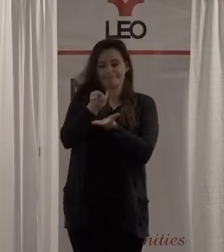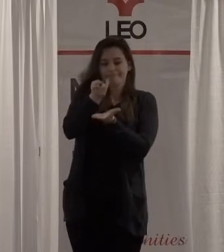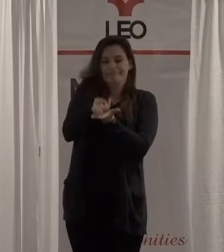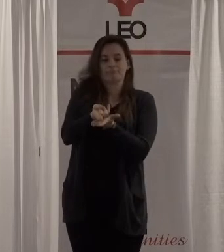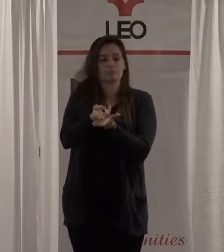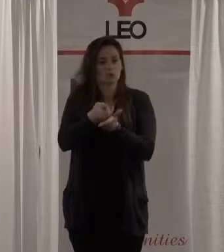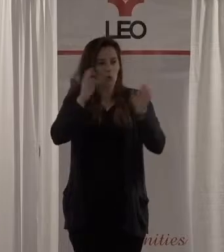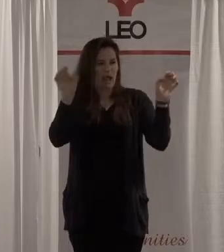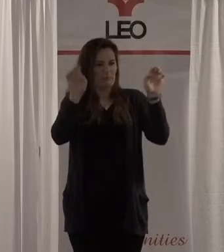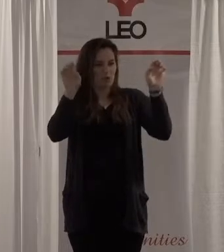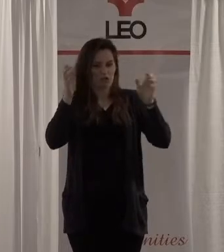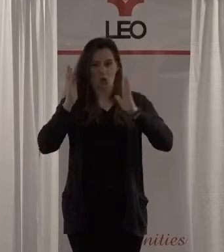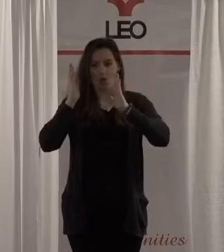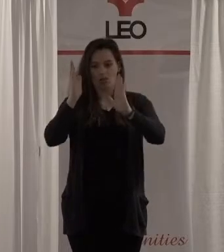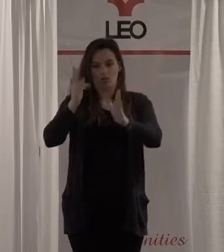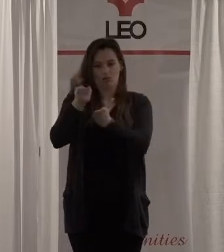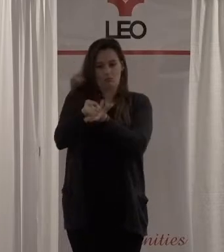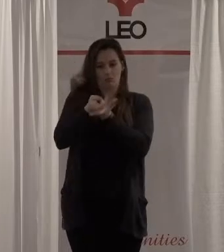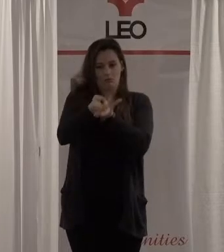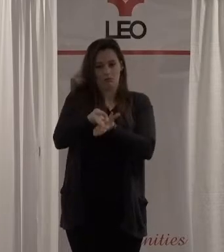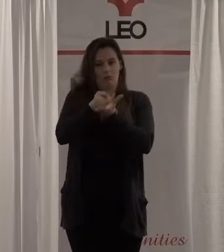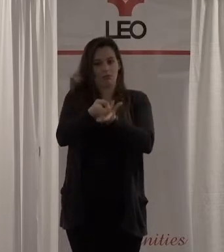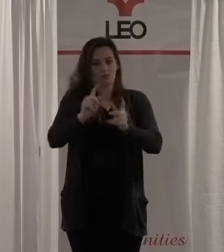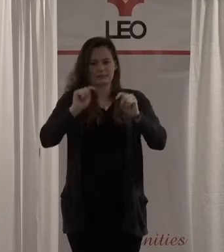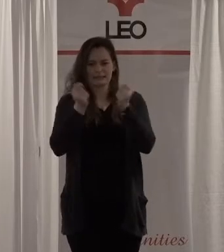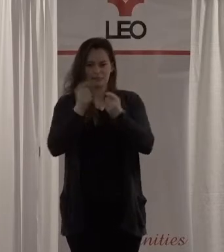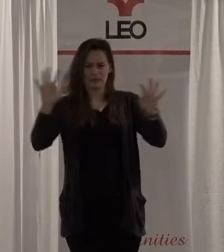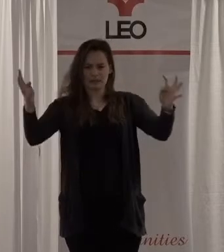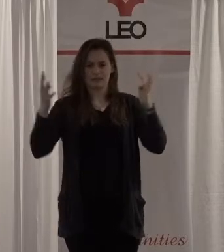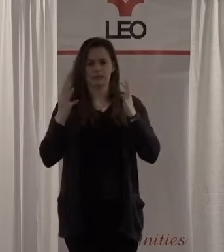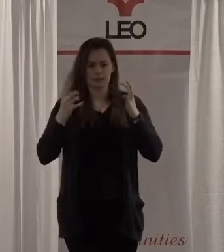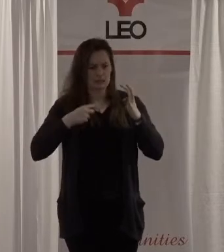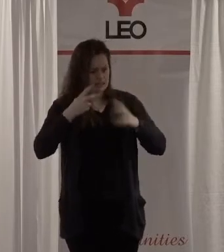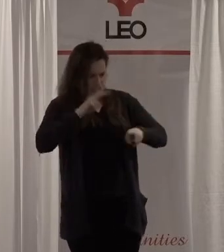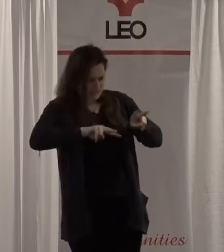AS THE TEAM TOOK A LOOK AT ME AND A DOCTOR STEPPED ASIDE